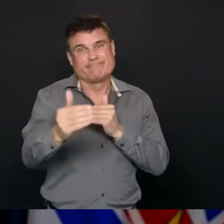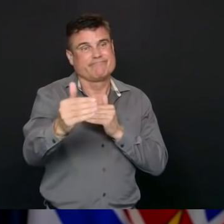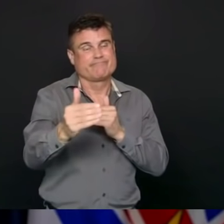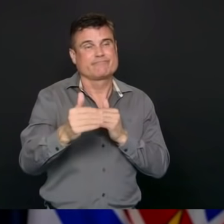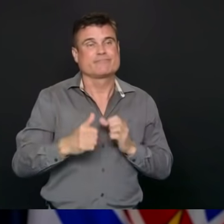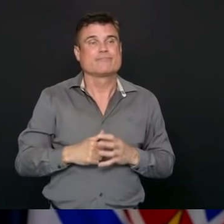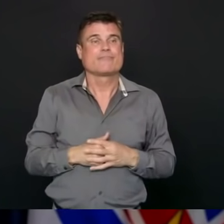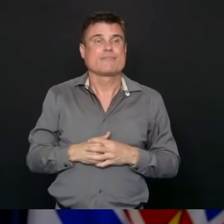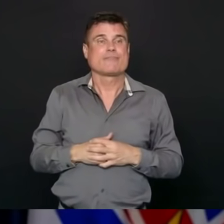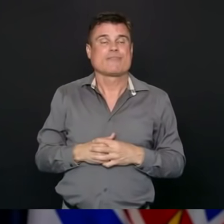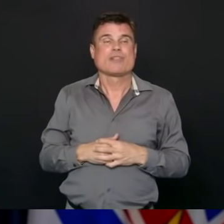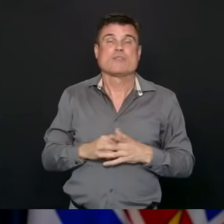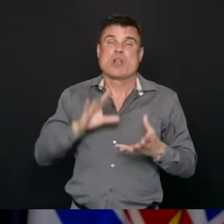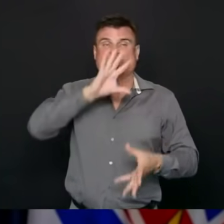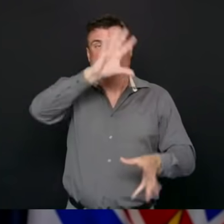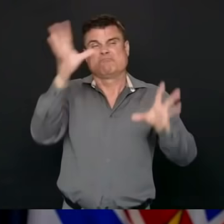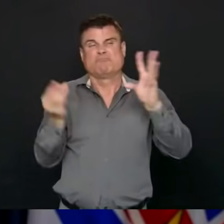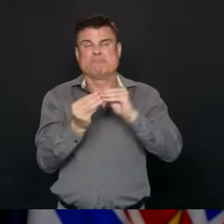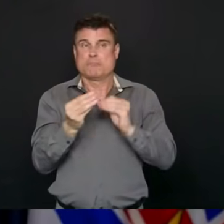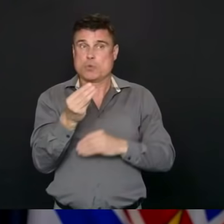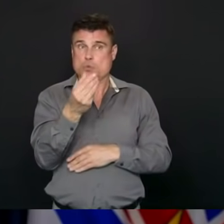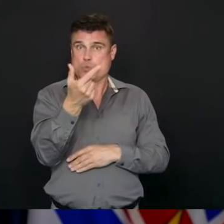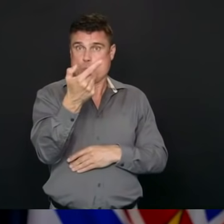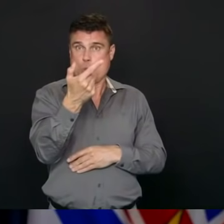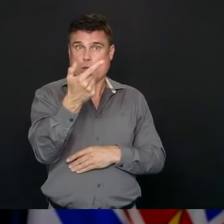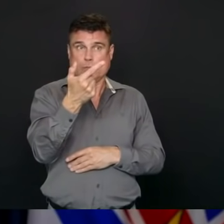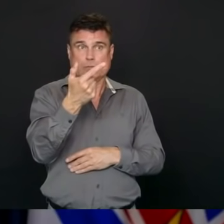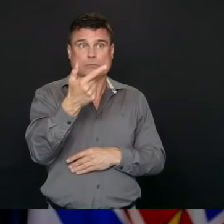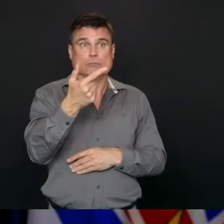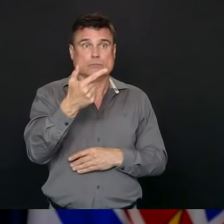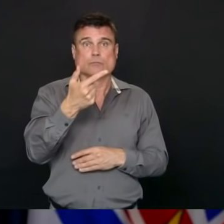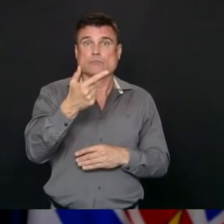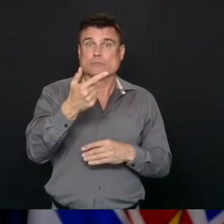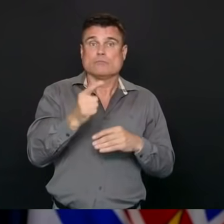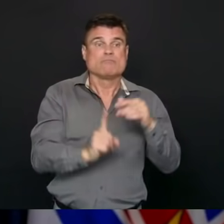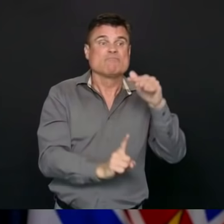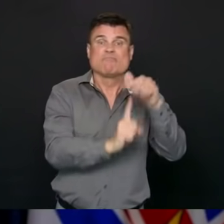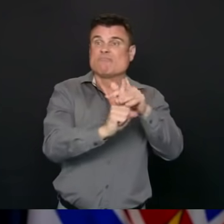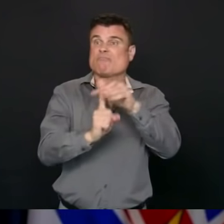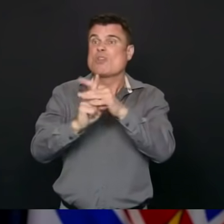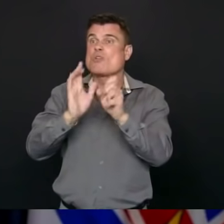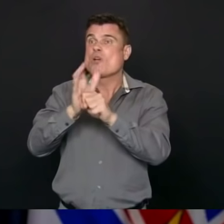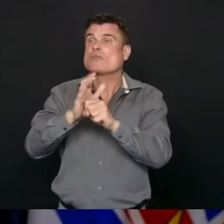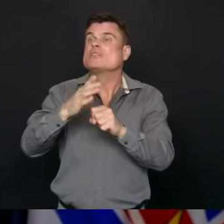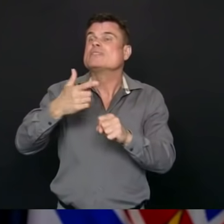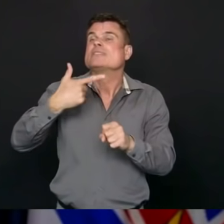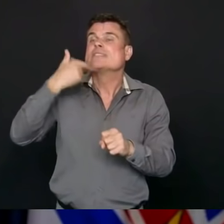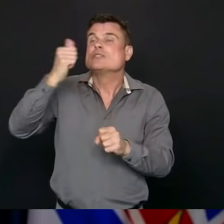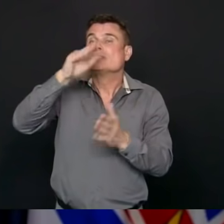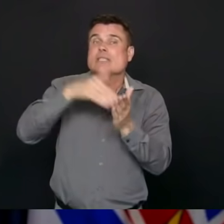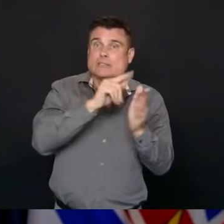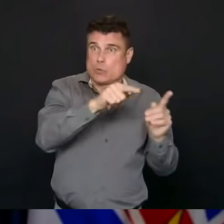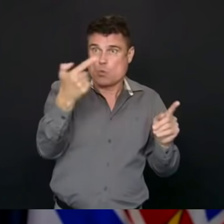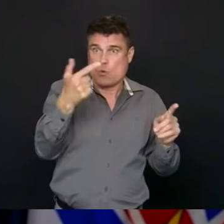but we know how difficult this is. Personally I know how difficult it is, my family does